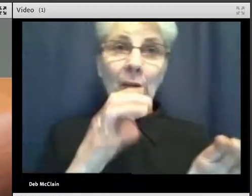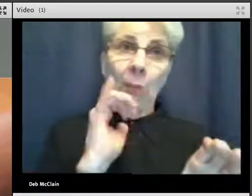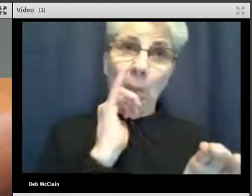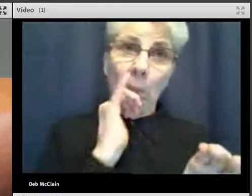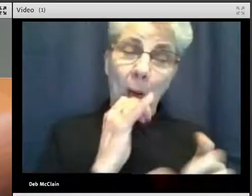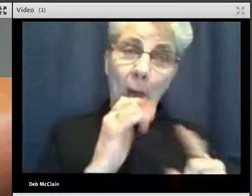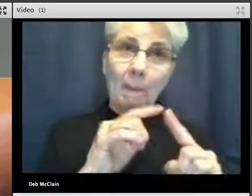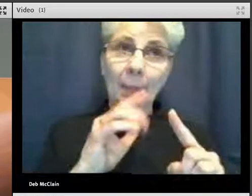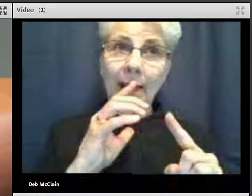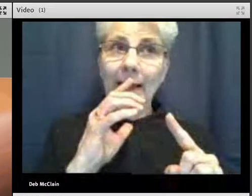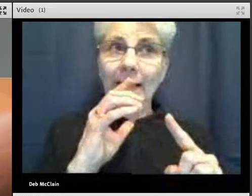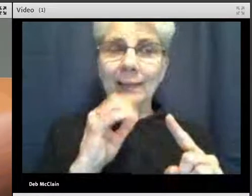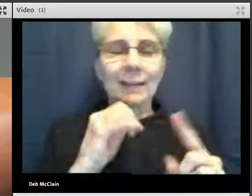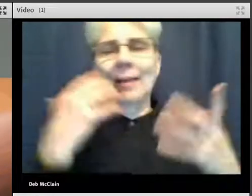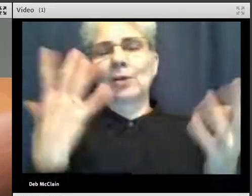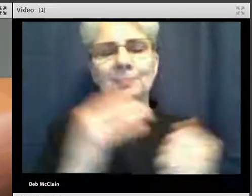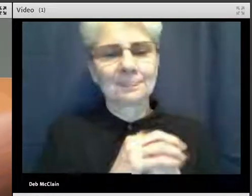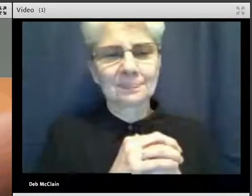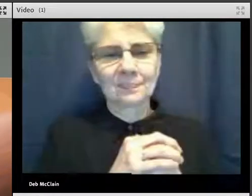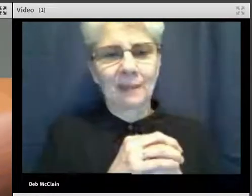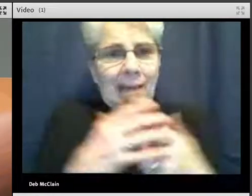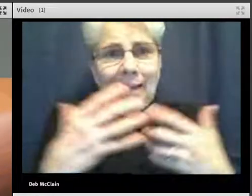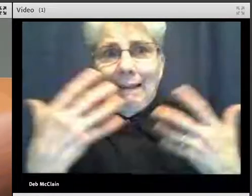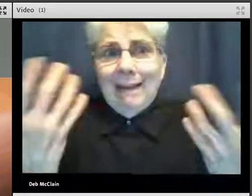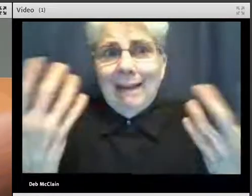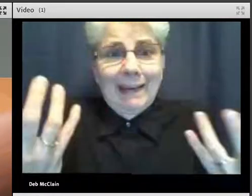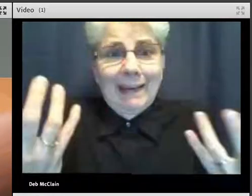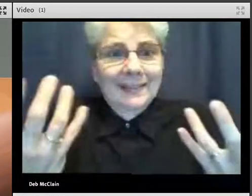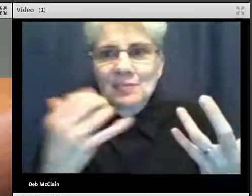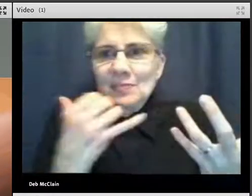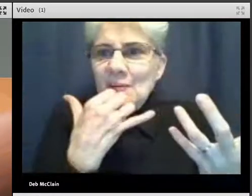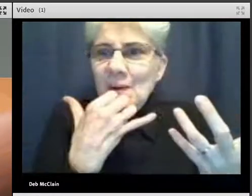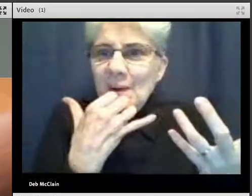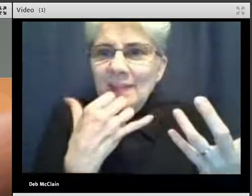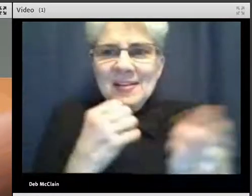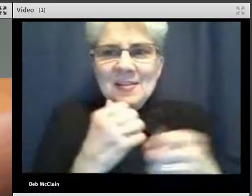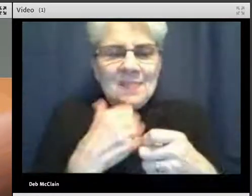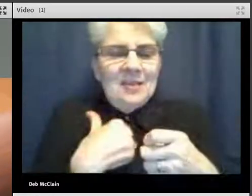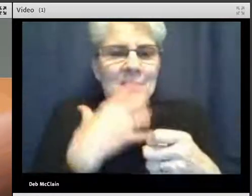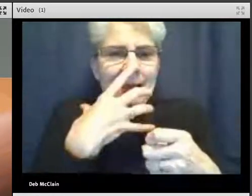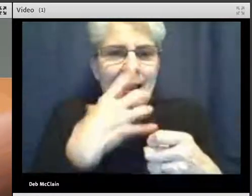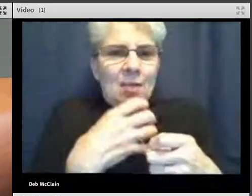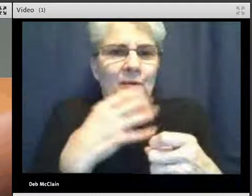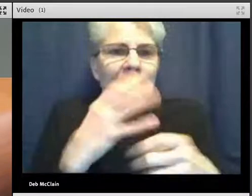But I guess I don't know. I don't -- It kind of makes me angry for your business,